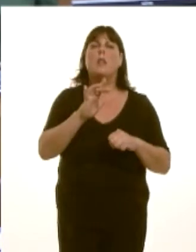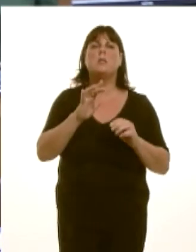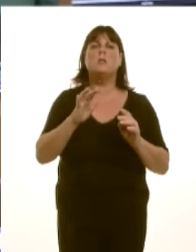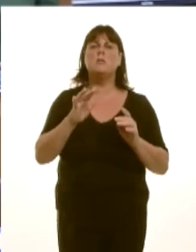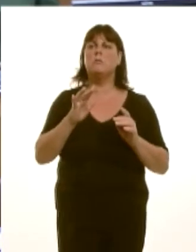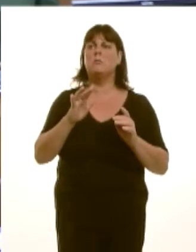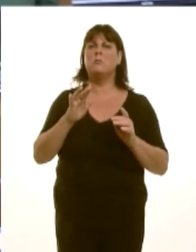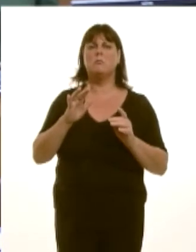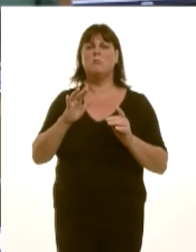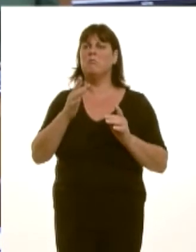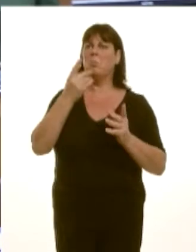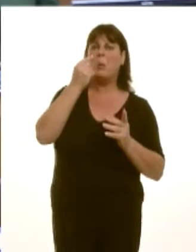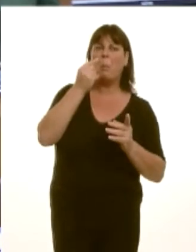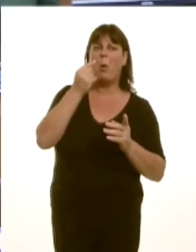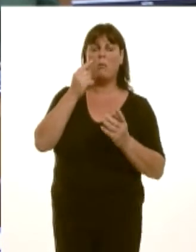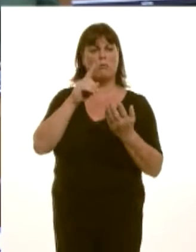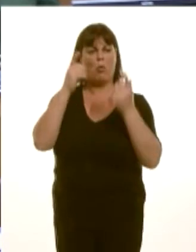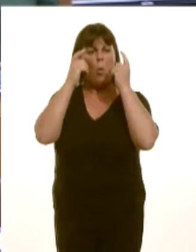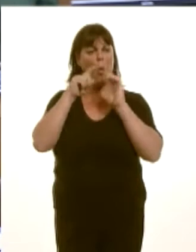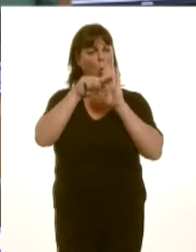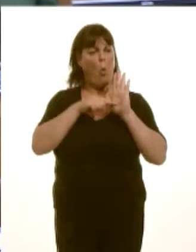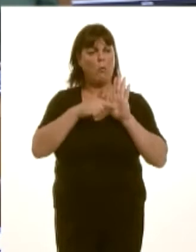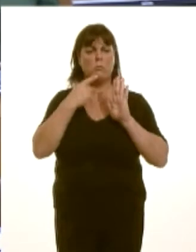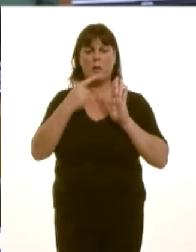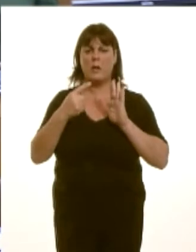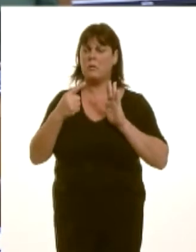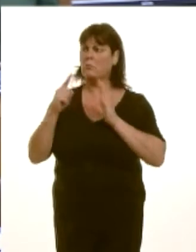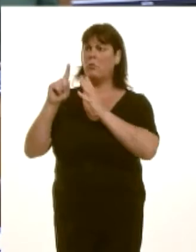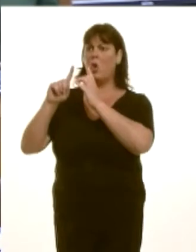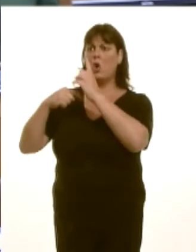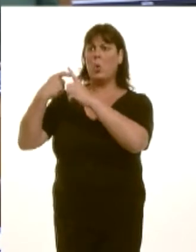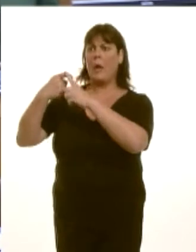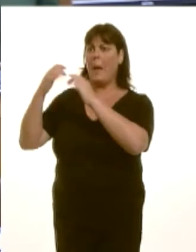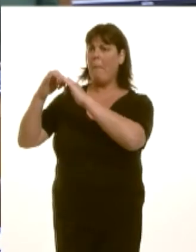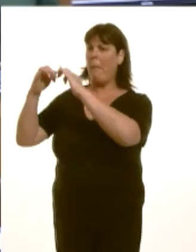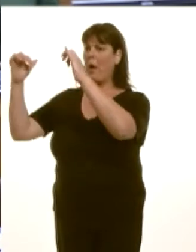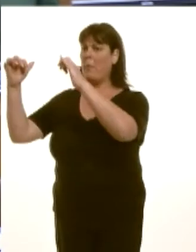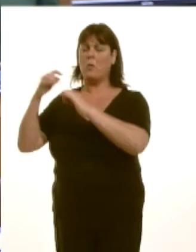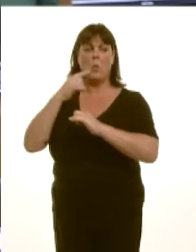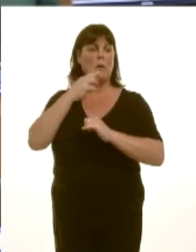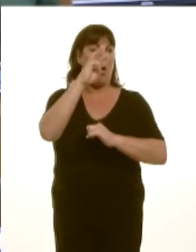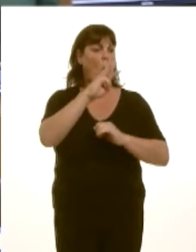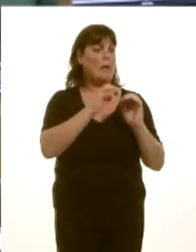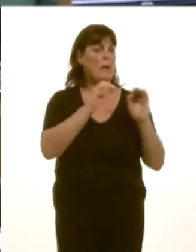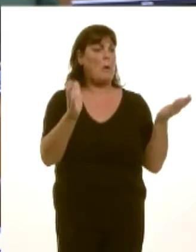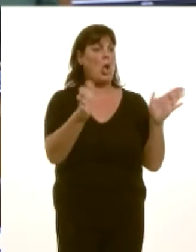it is possible in law for the UK Parliament to abolish this place without reference to the people of Wales.